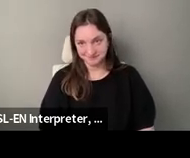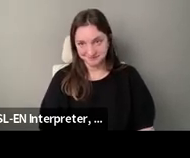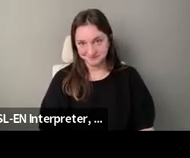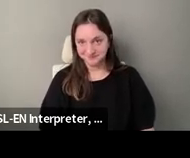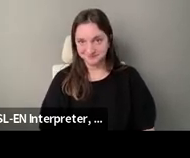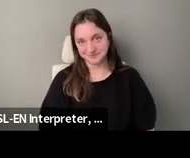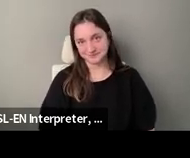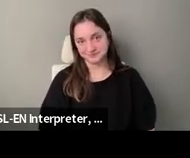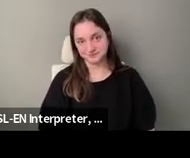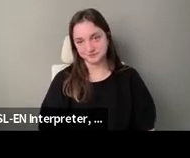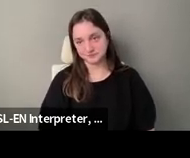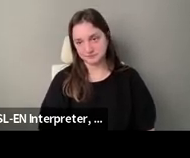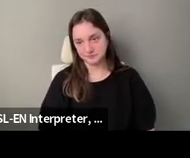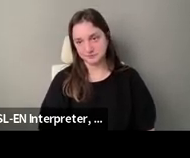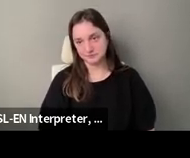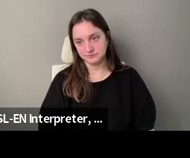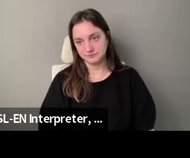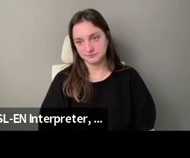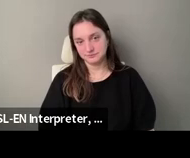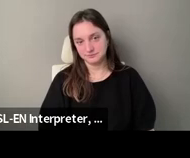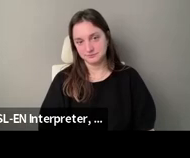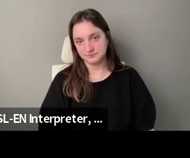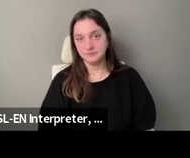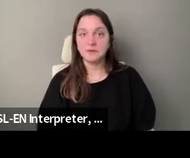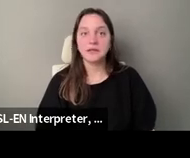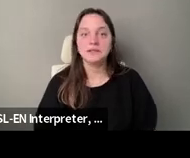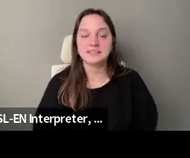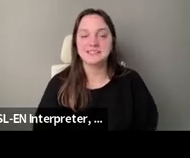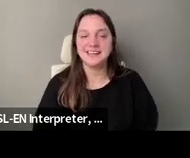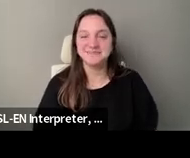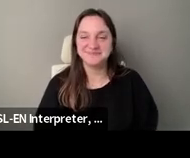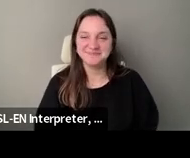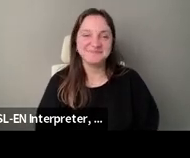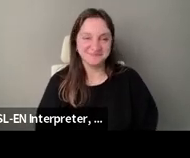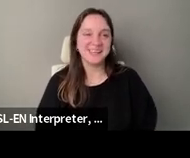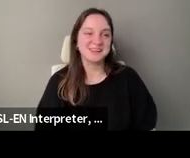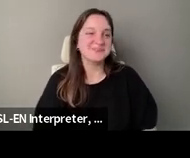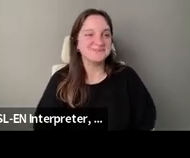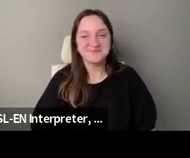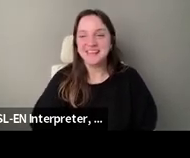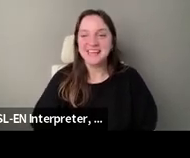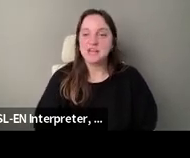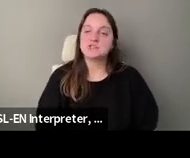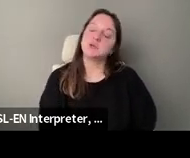please. Next slide. Thank you. So the services that we